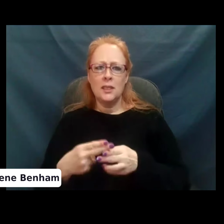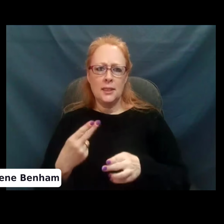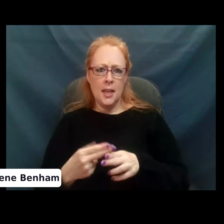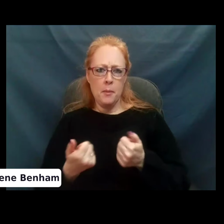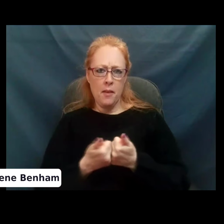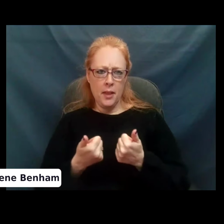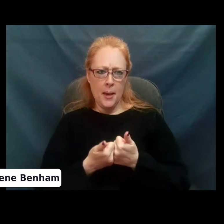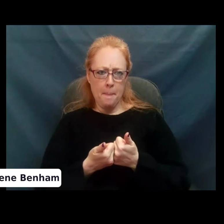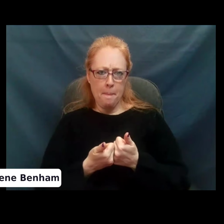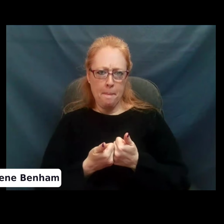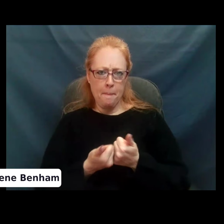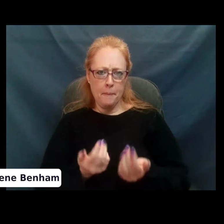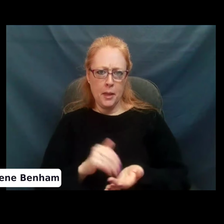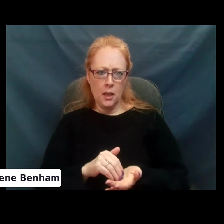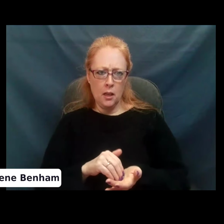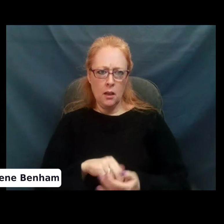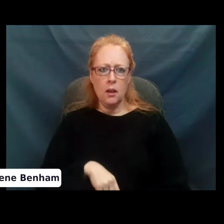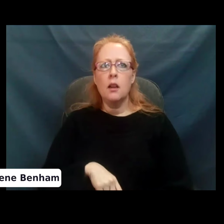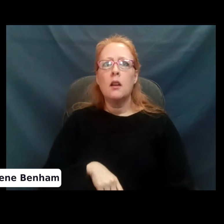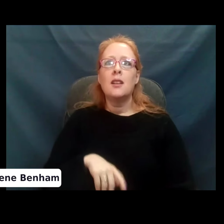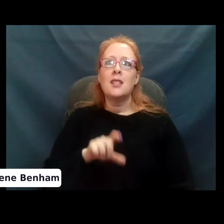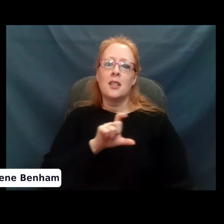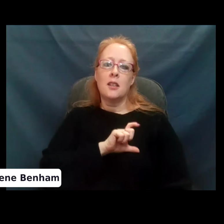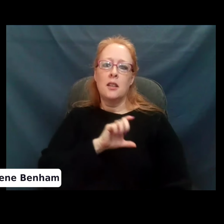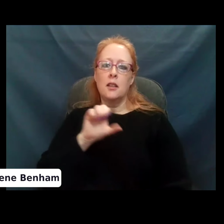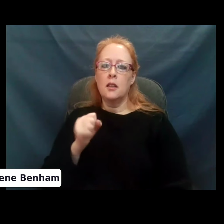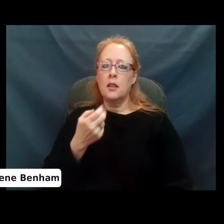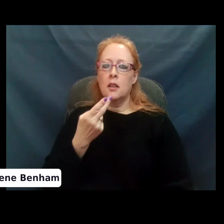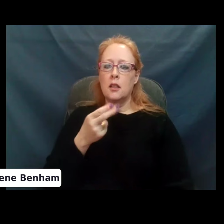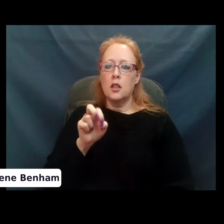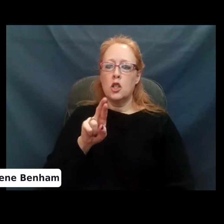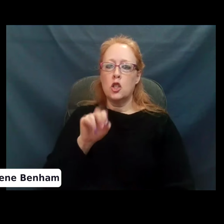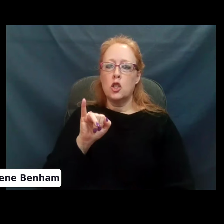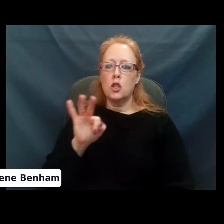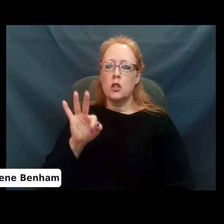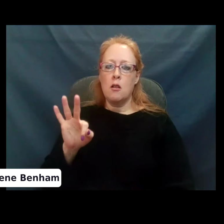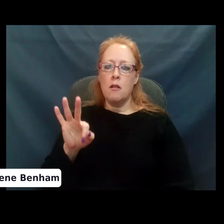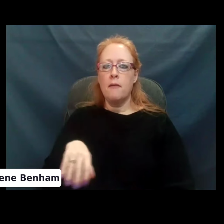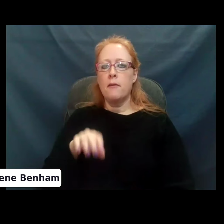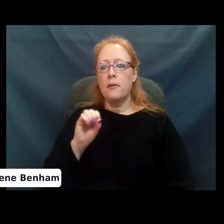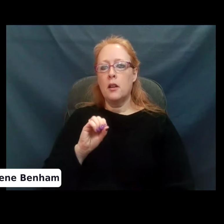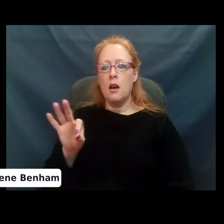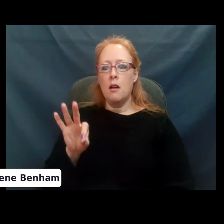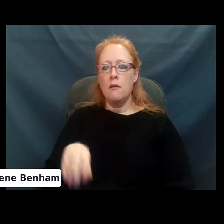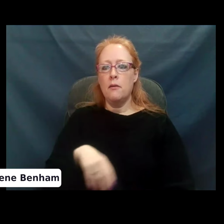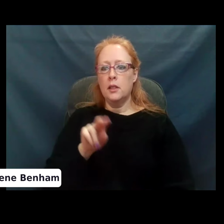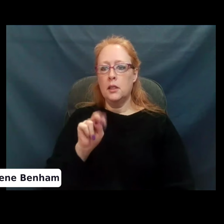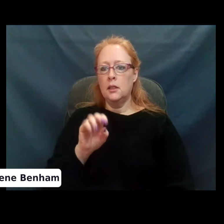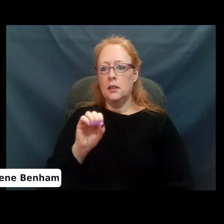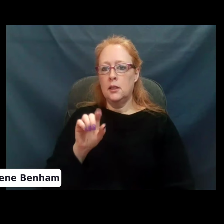And playing it in a way that is, you know engaging Noelle: What's the name of the game that you're describing?